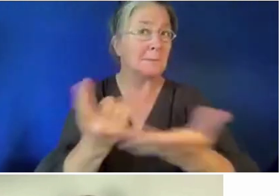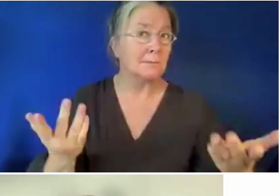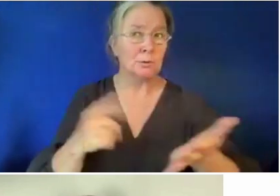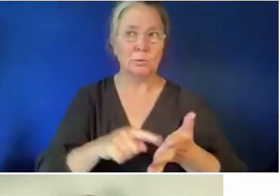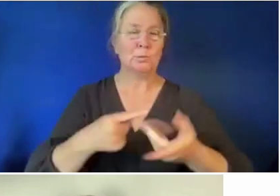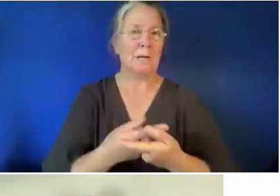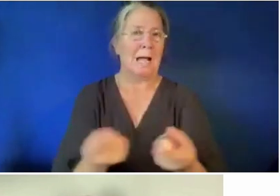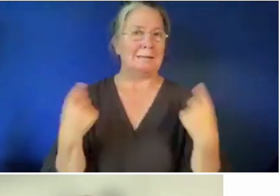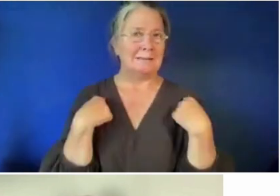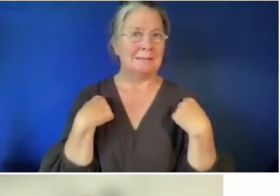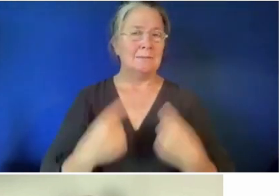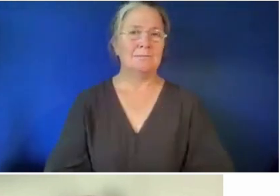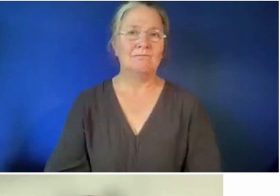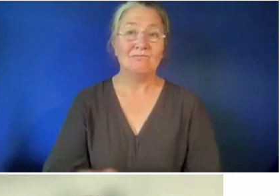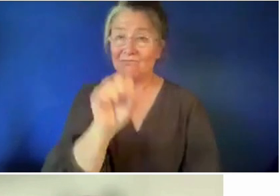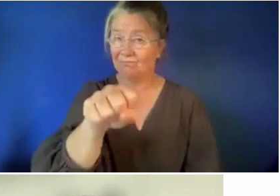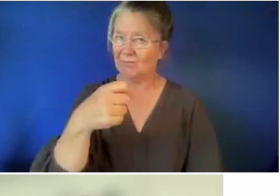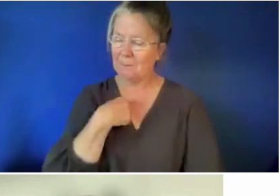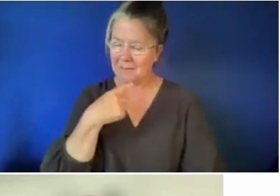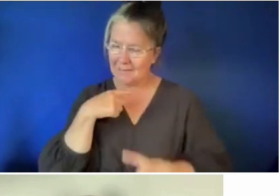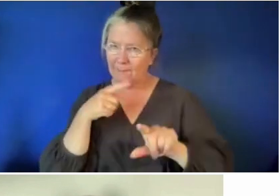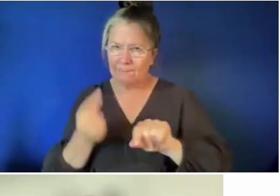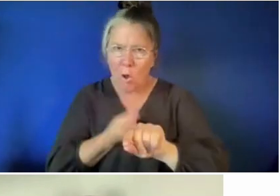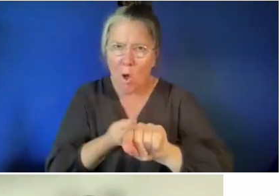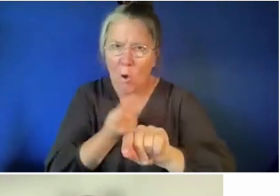very closely, as you would expect, as indeed has the commissioner